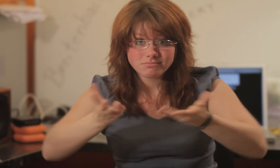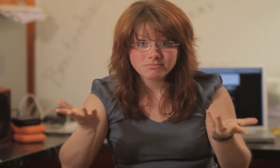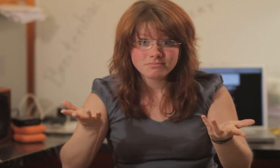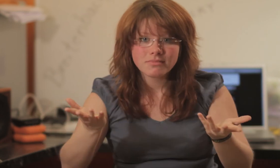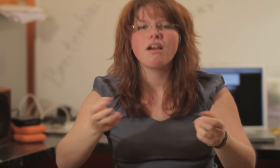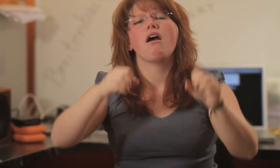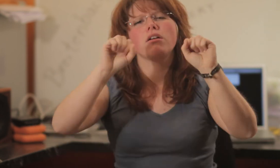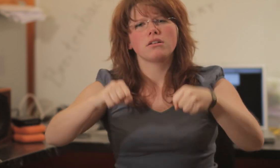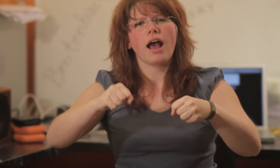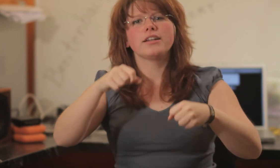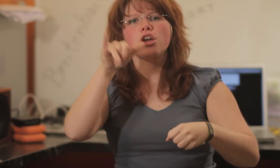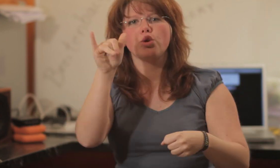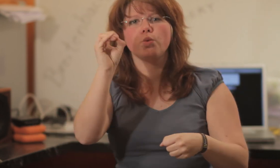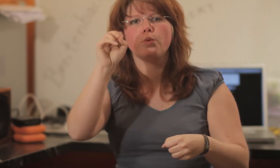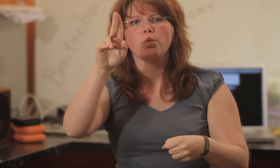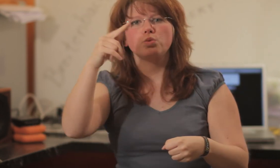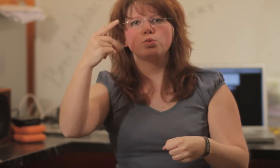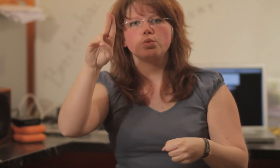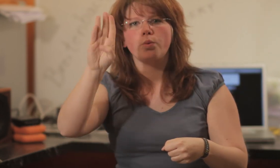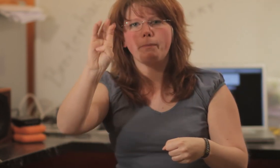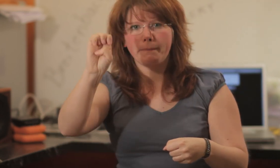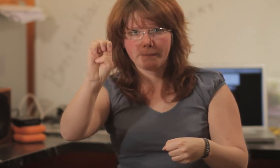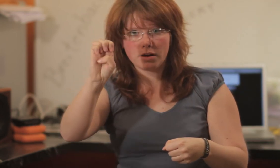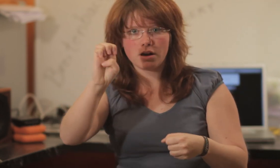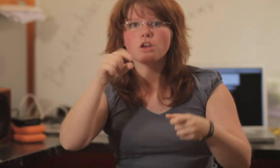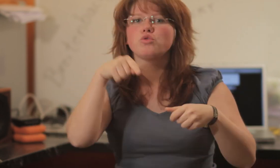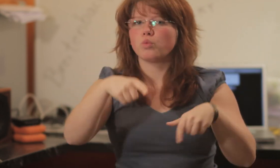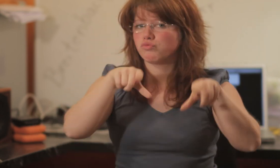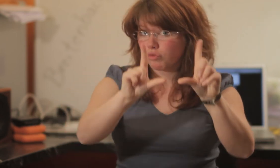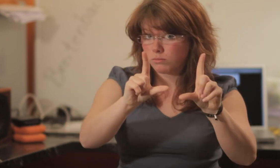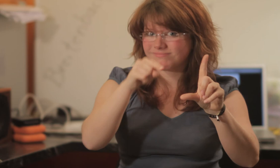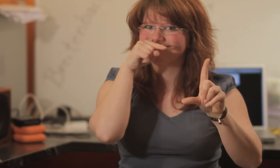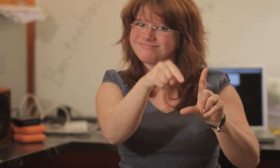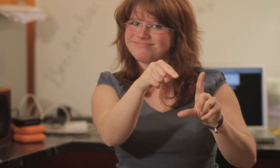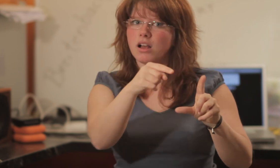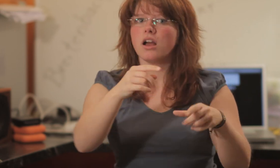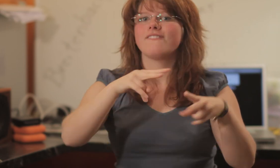ou can send us a video reply on YouTube.com